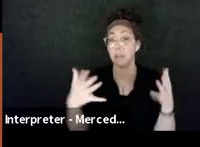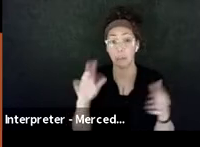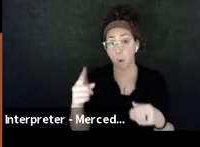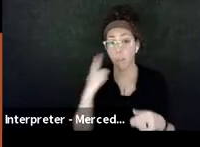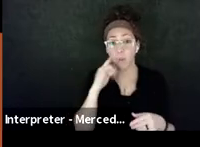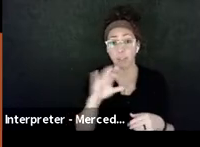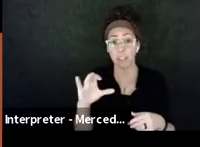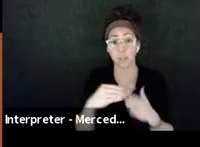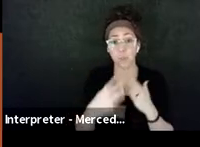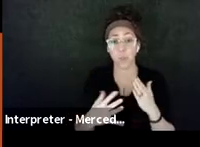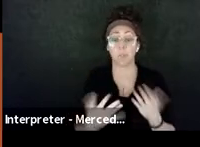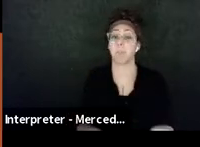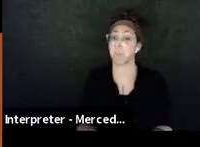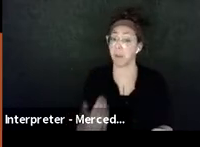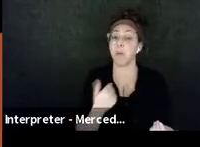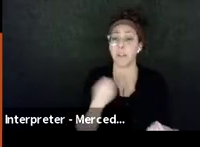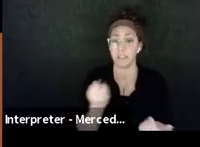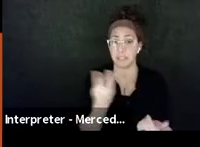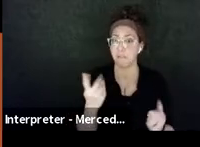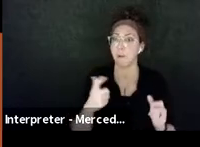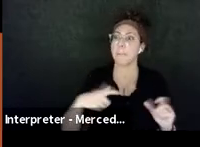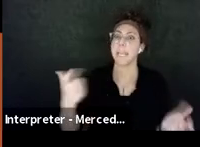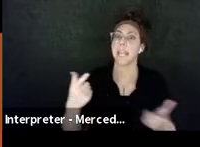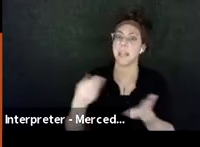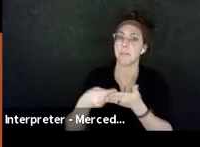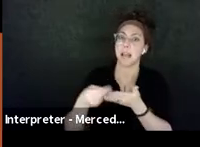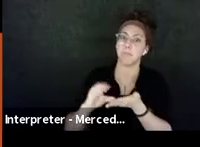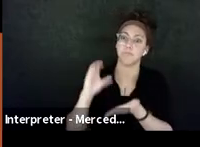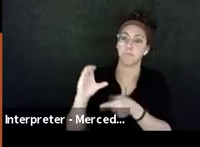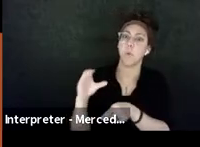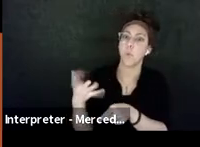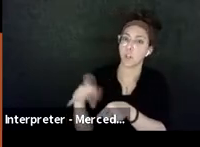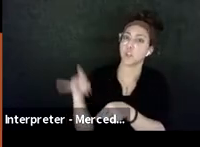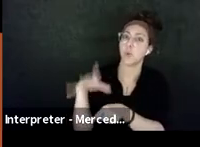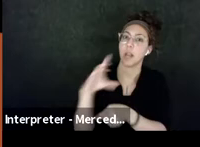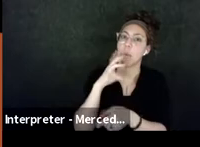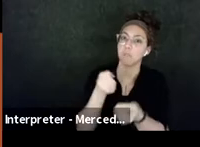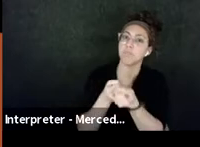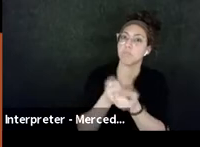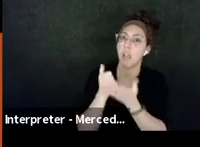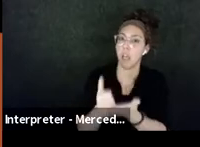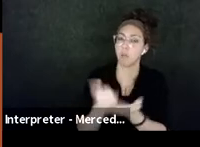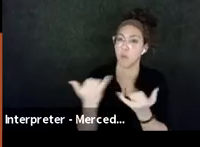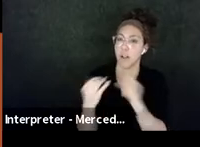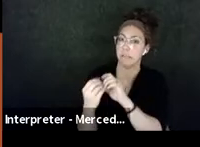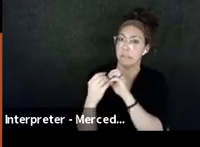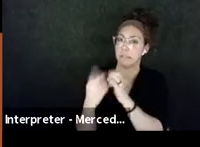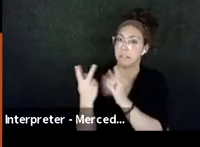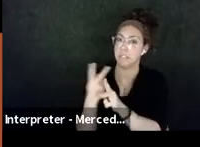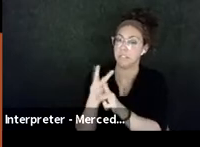Natalie Chavez: So we've had multiple large donors who want to do that. And we're having those conversations right now and we're in the middle of having meetings with our housing authority.